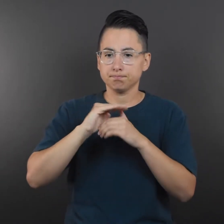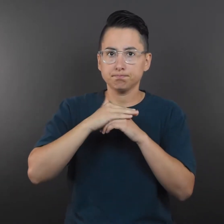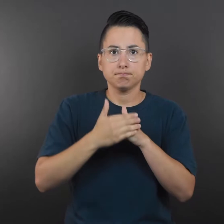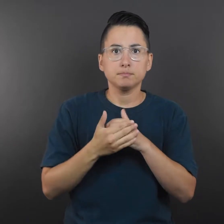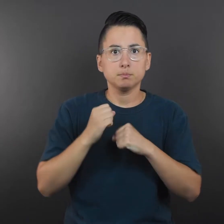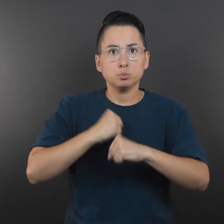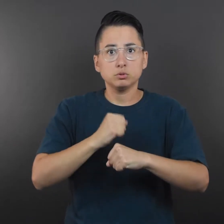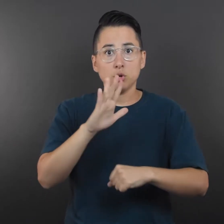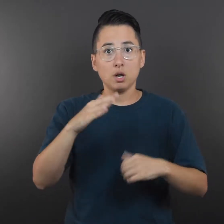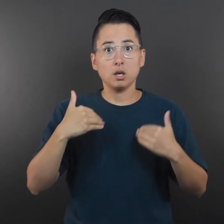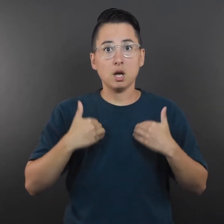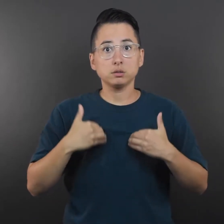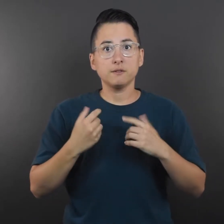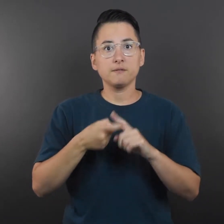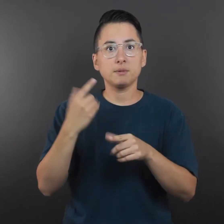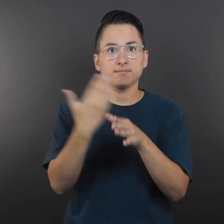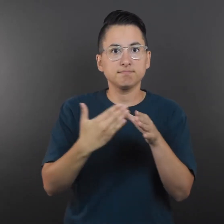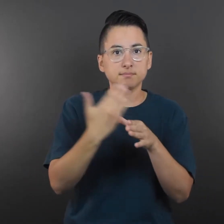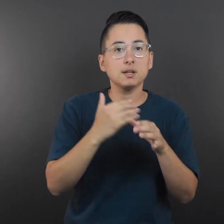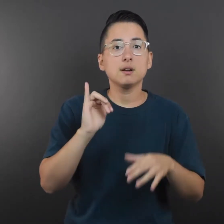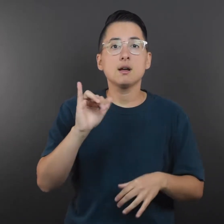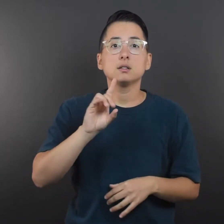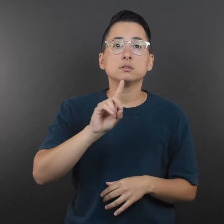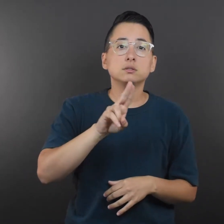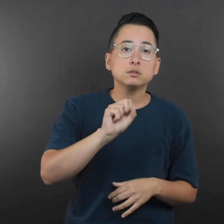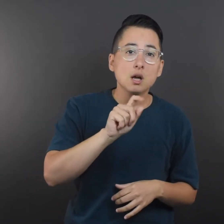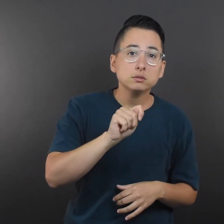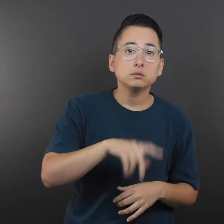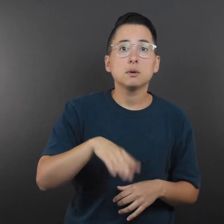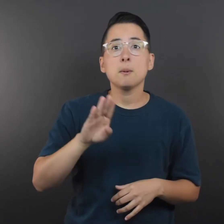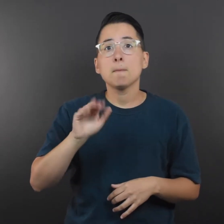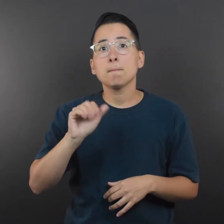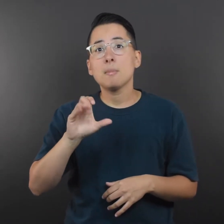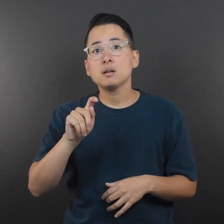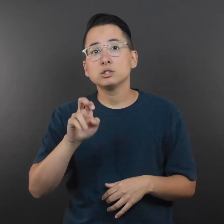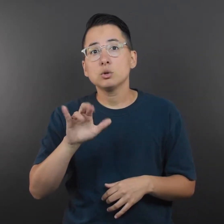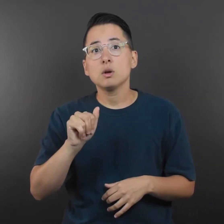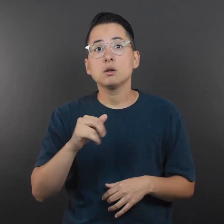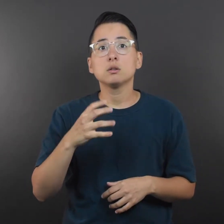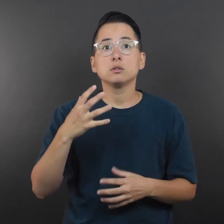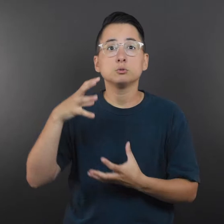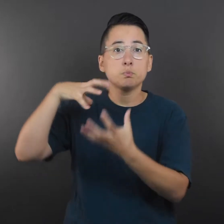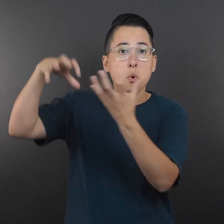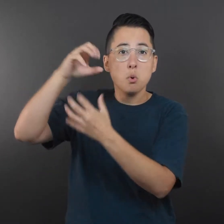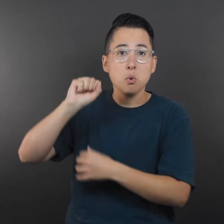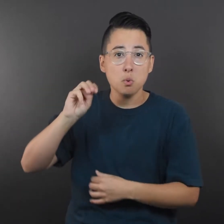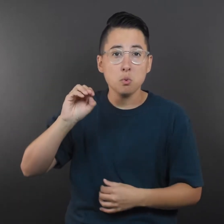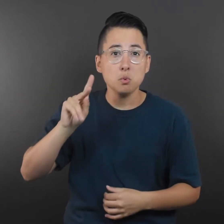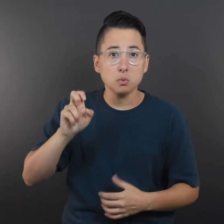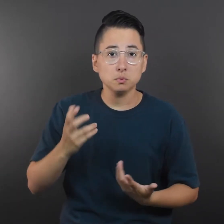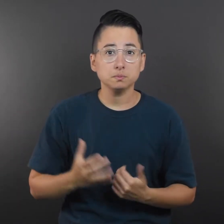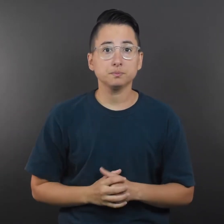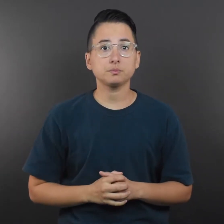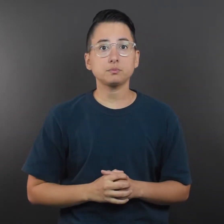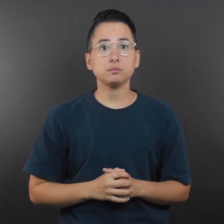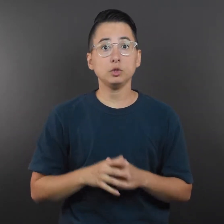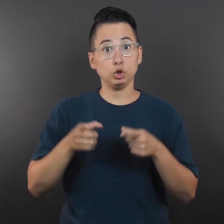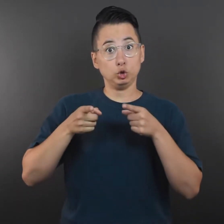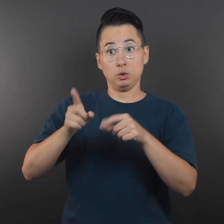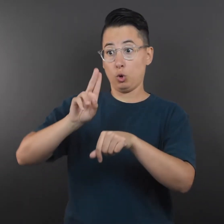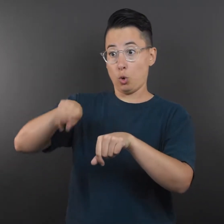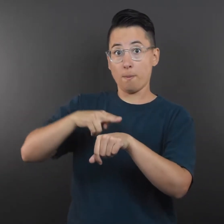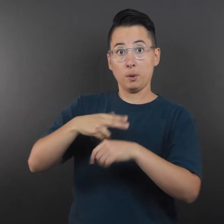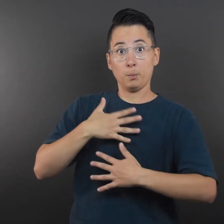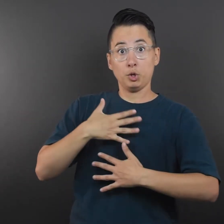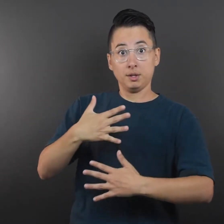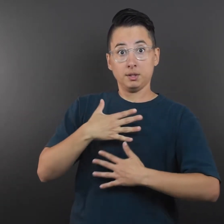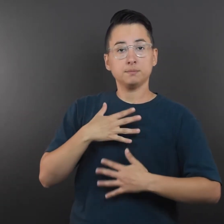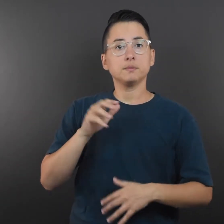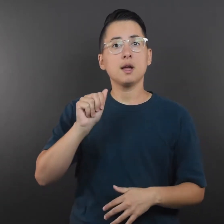like dust, bacteria and smoke. During normal breathing, air flows